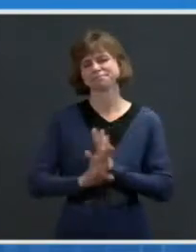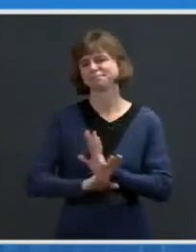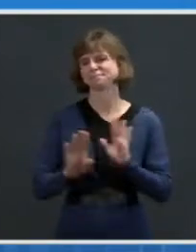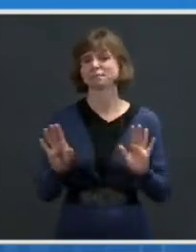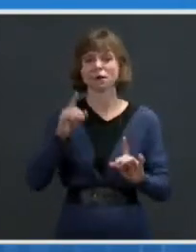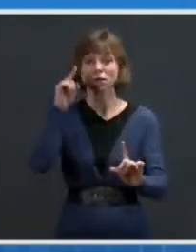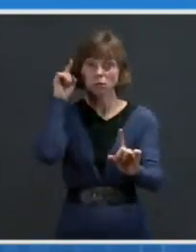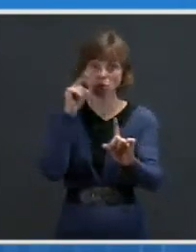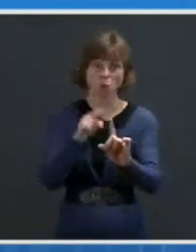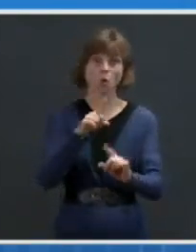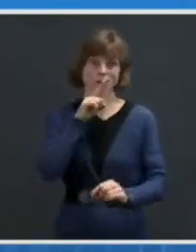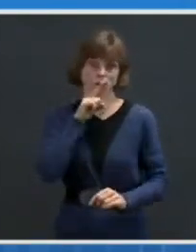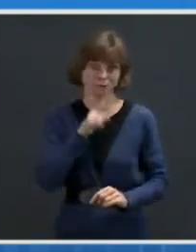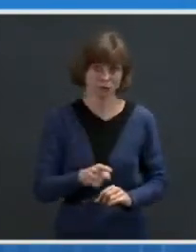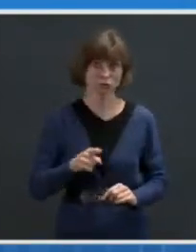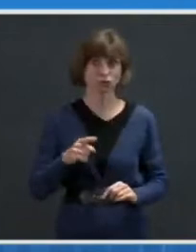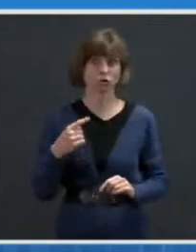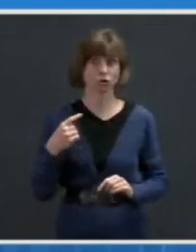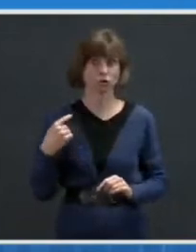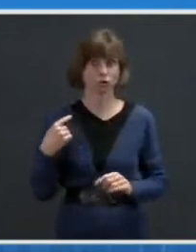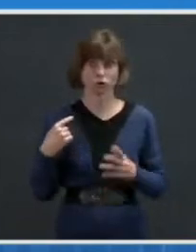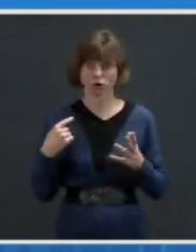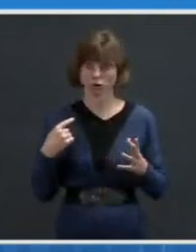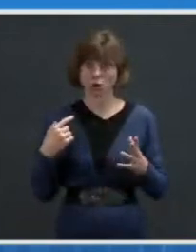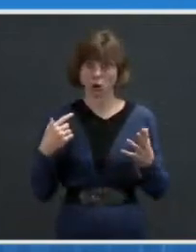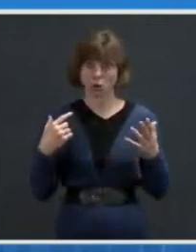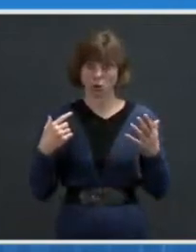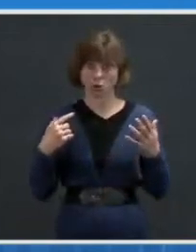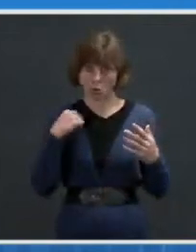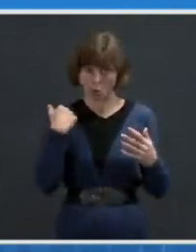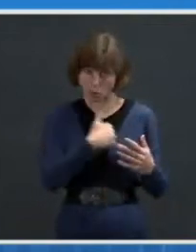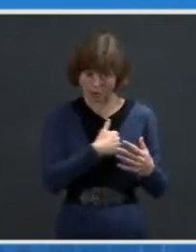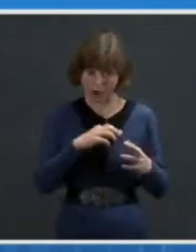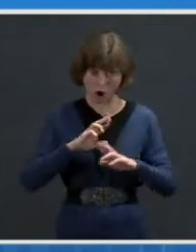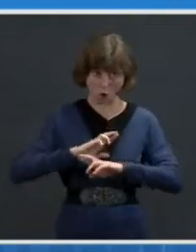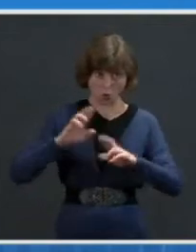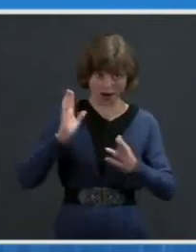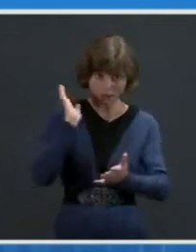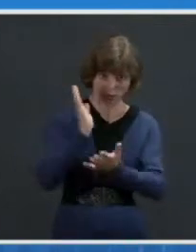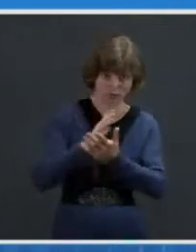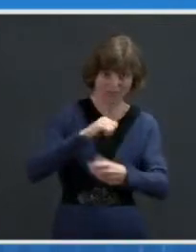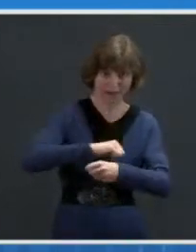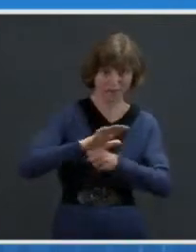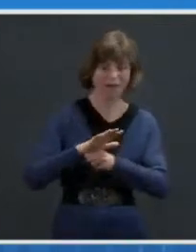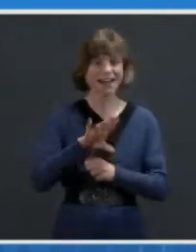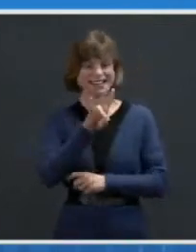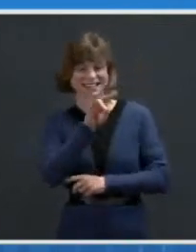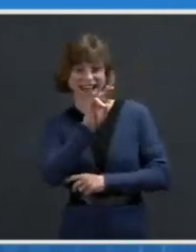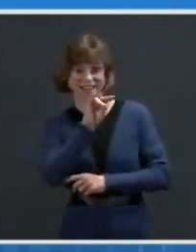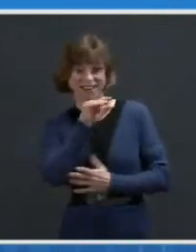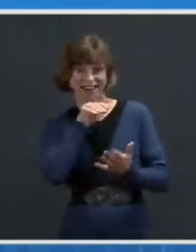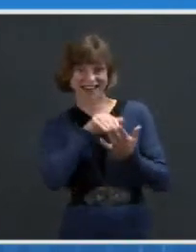RESCALING UP VACCINATION.